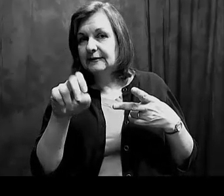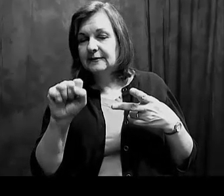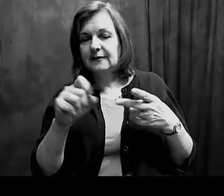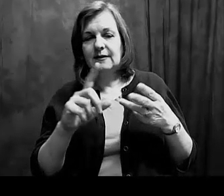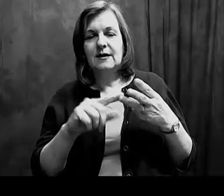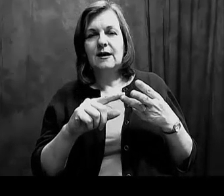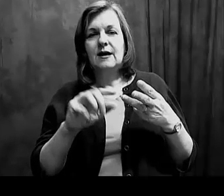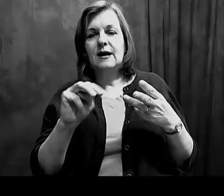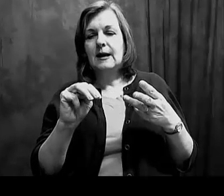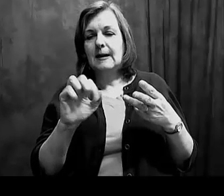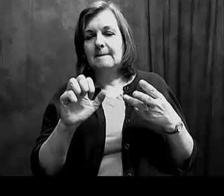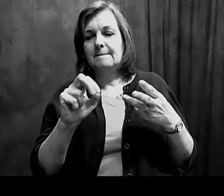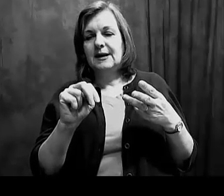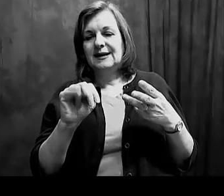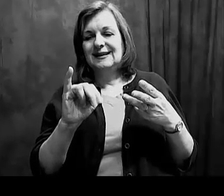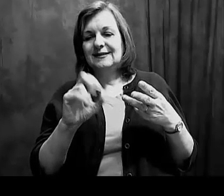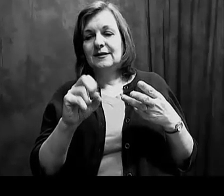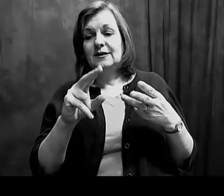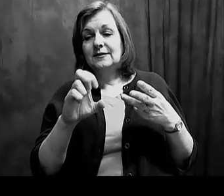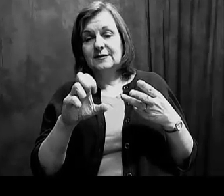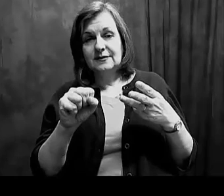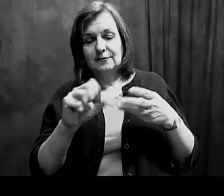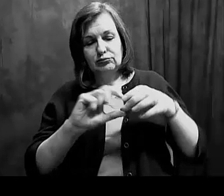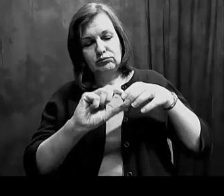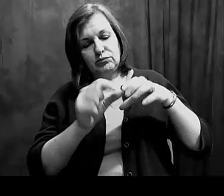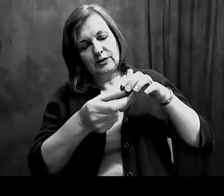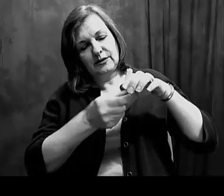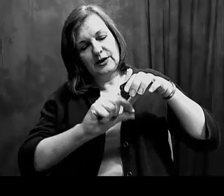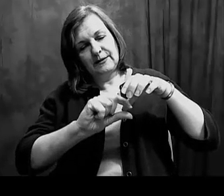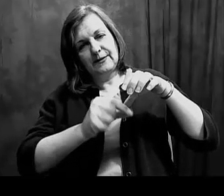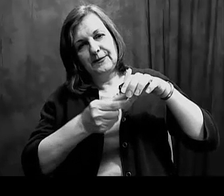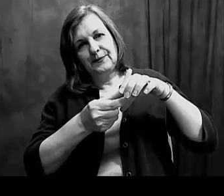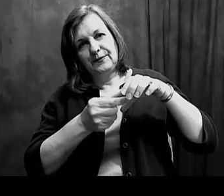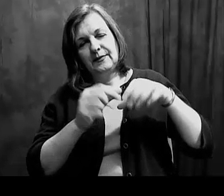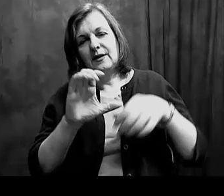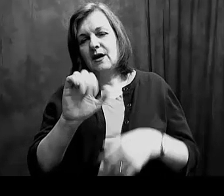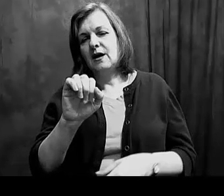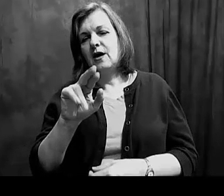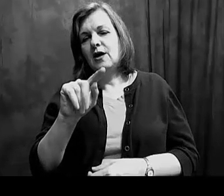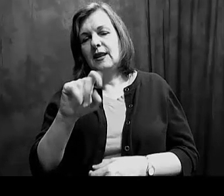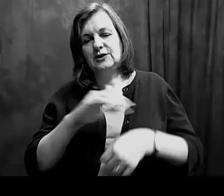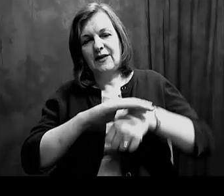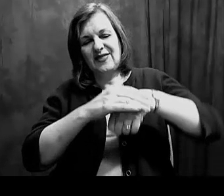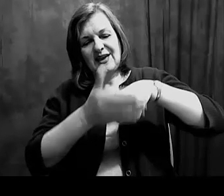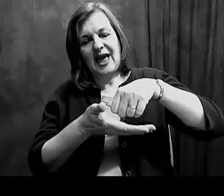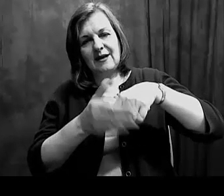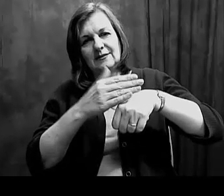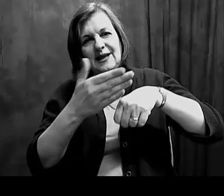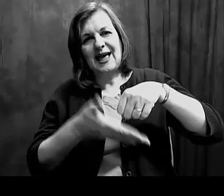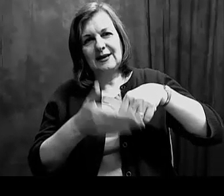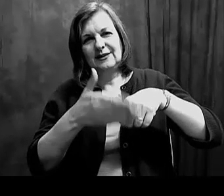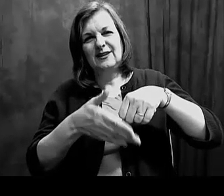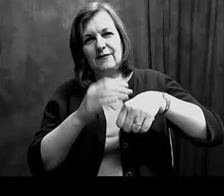pockets here we have that cartilage that's covering the ends of the long bones that we talked about